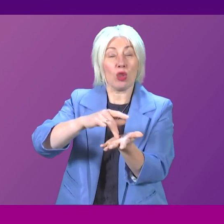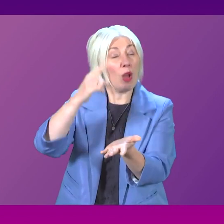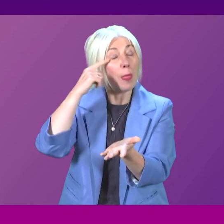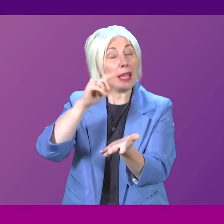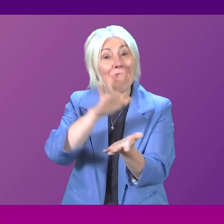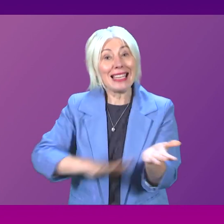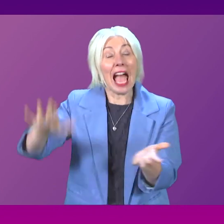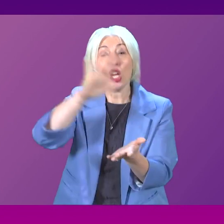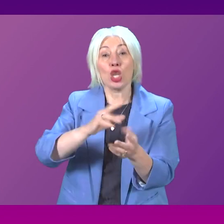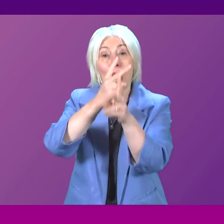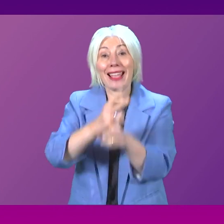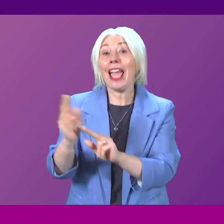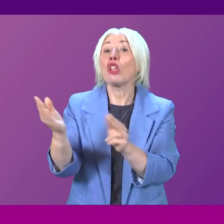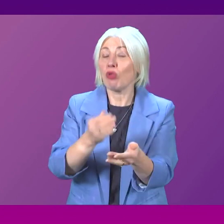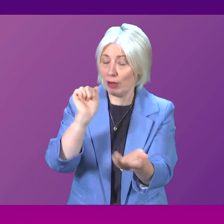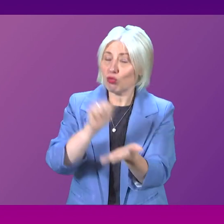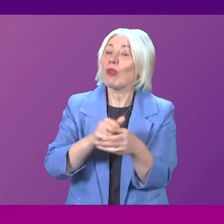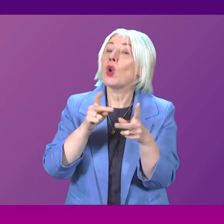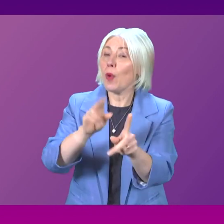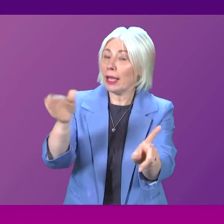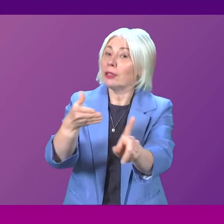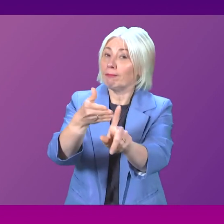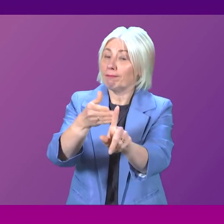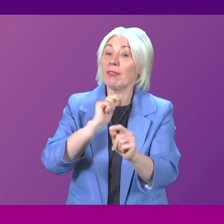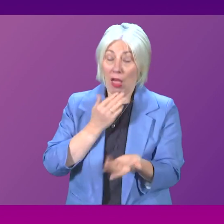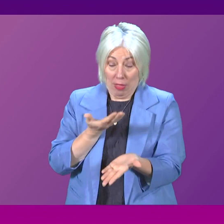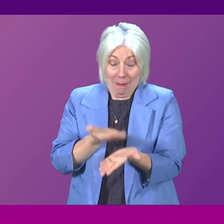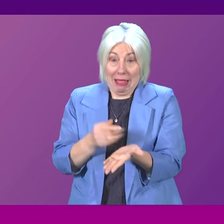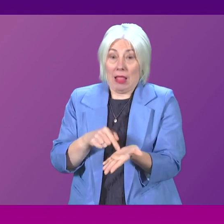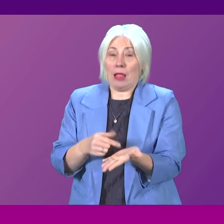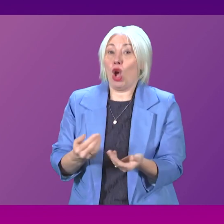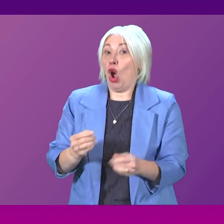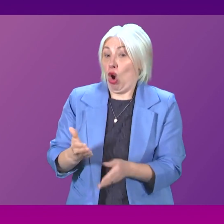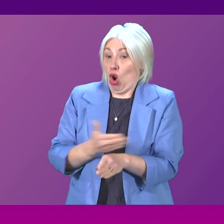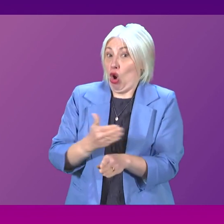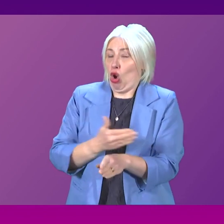Obviously, the National Care Service Bill is in its early stages of parliamentary scrutiny.